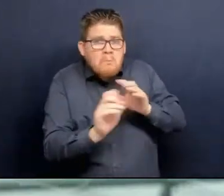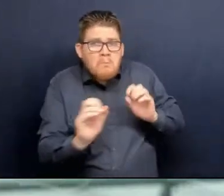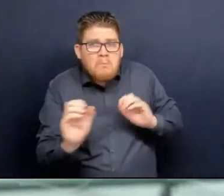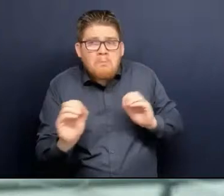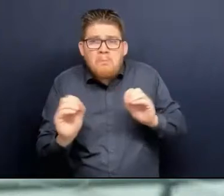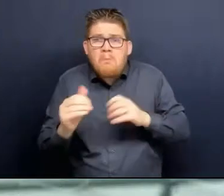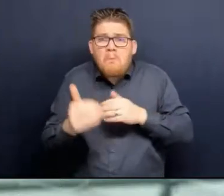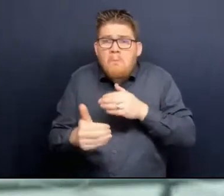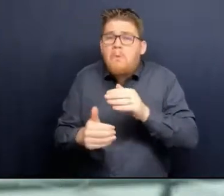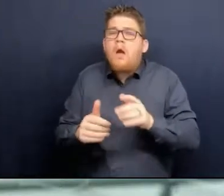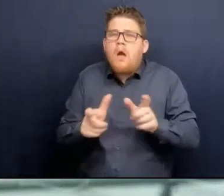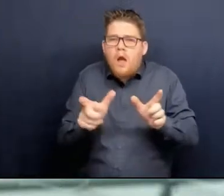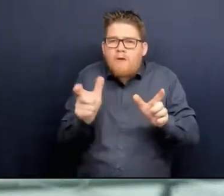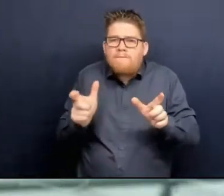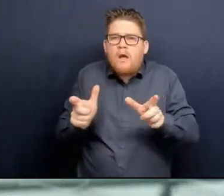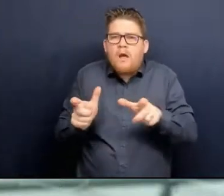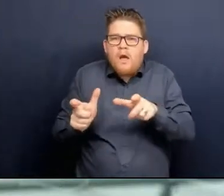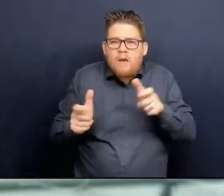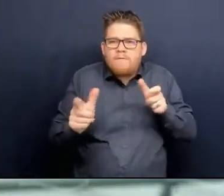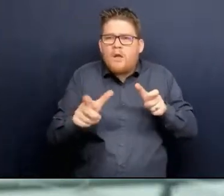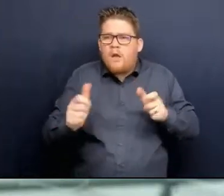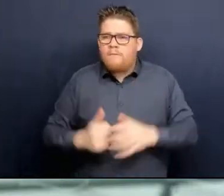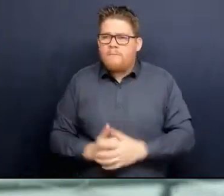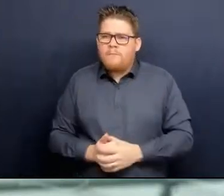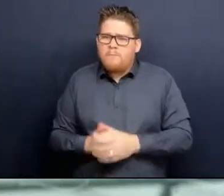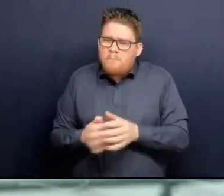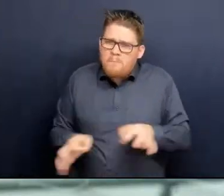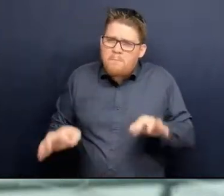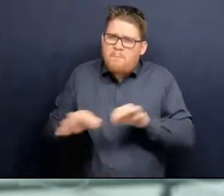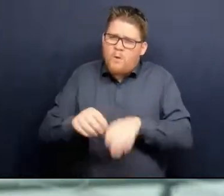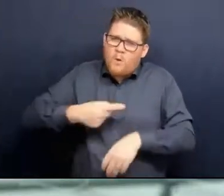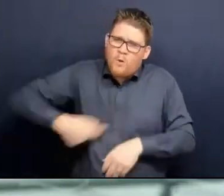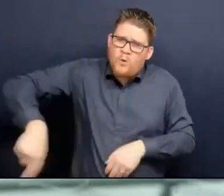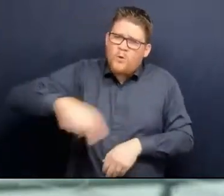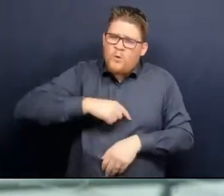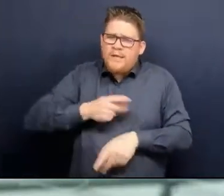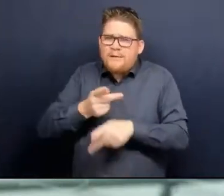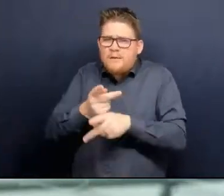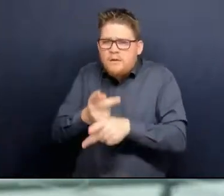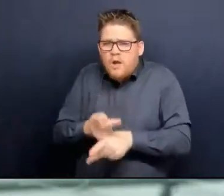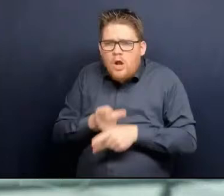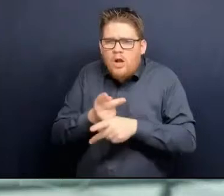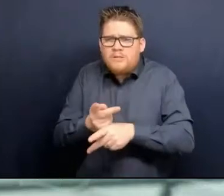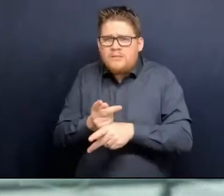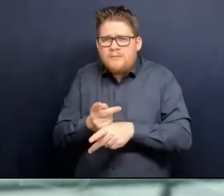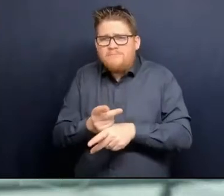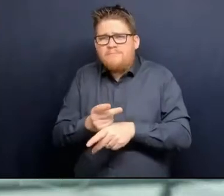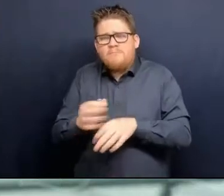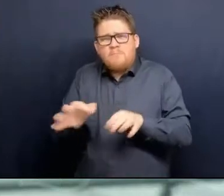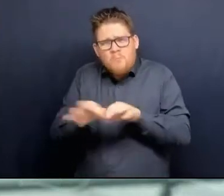We are being cautious. We have heard loud and clear that we need to be thoughtful and move